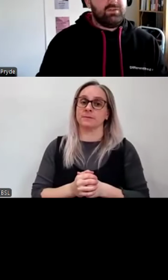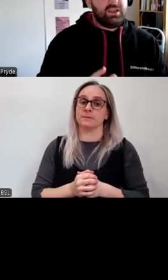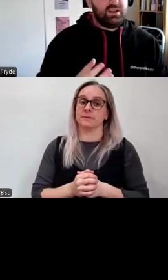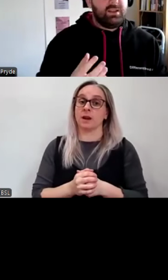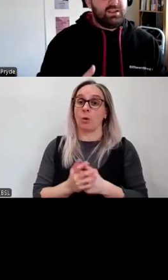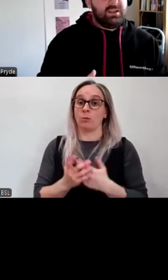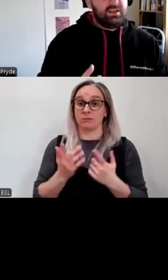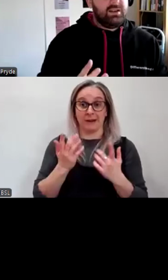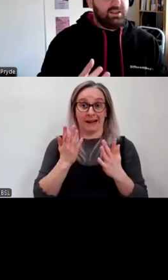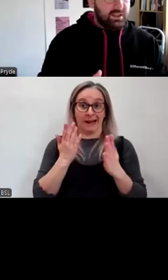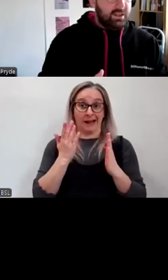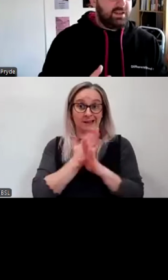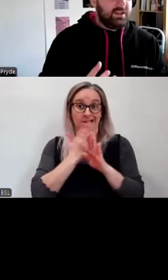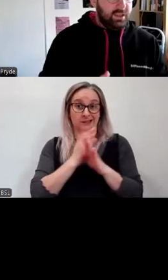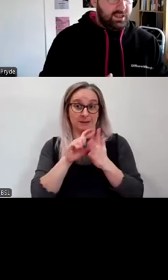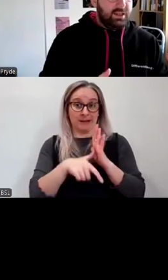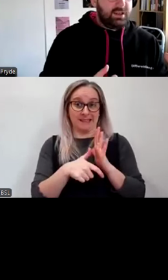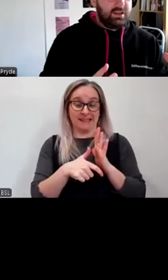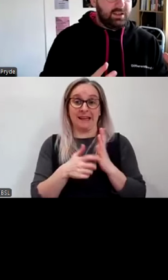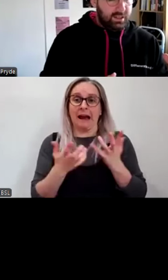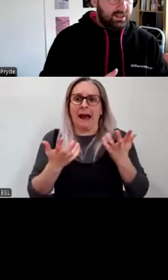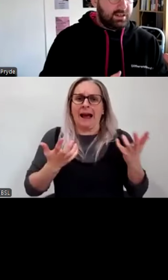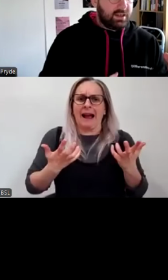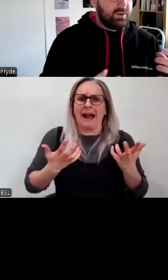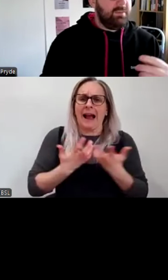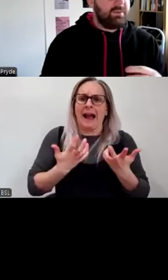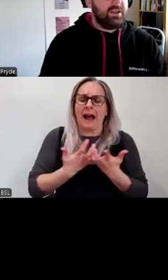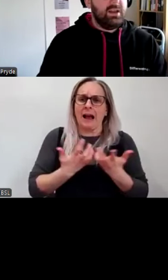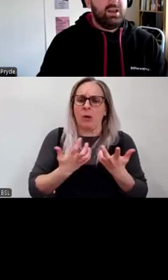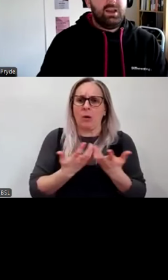navigate the web?